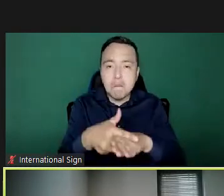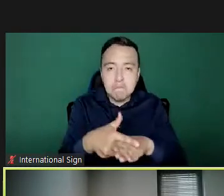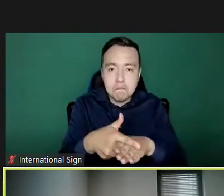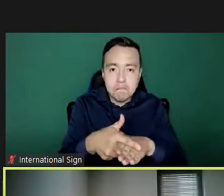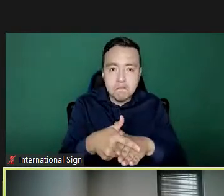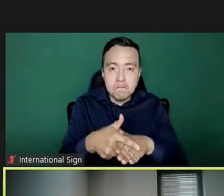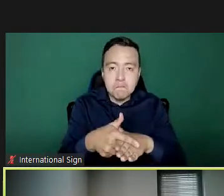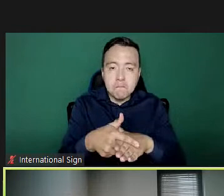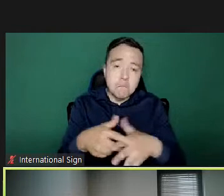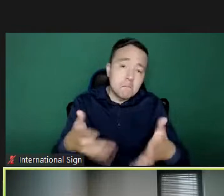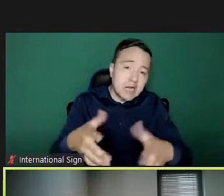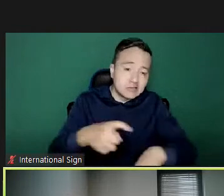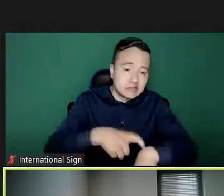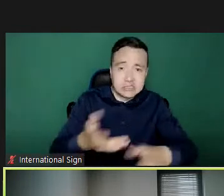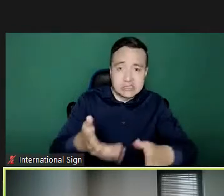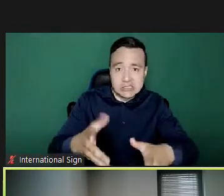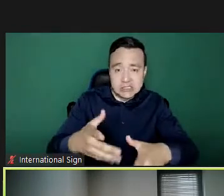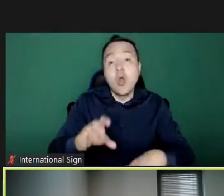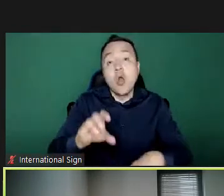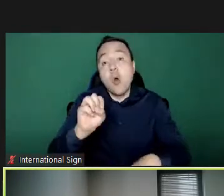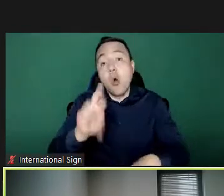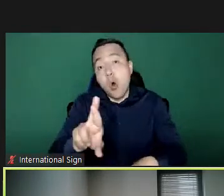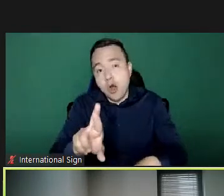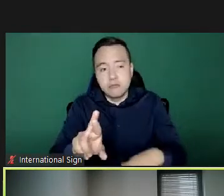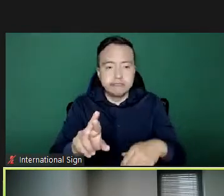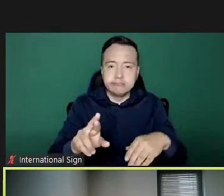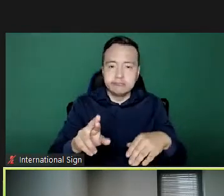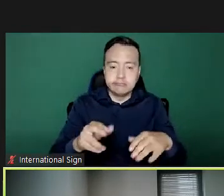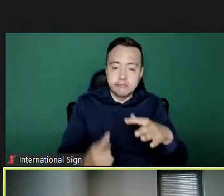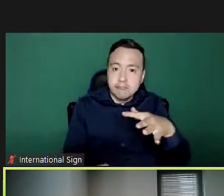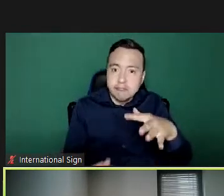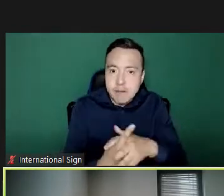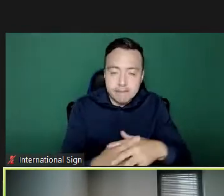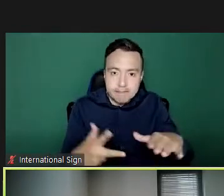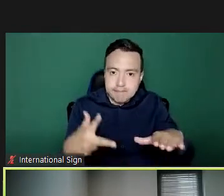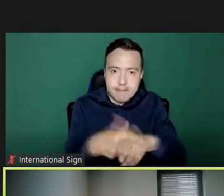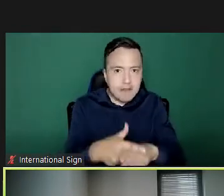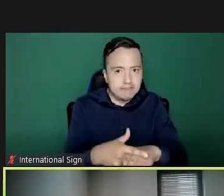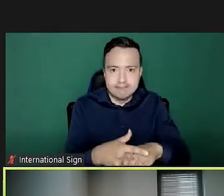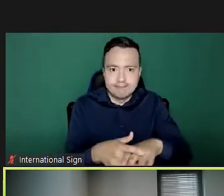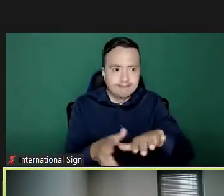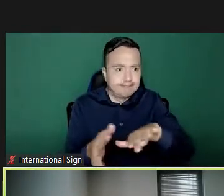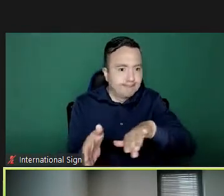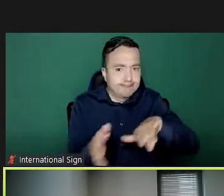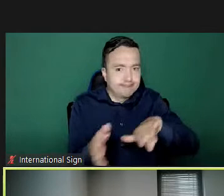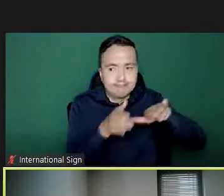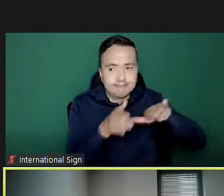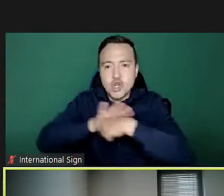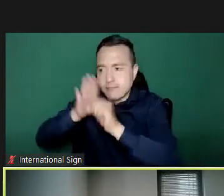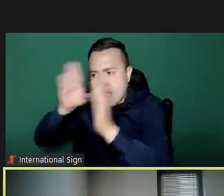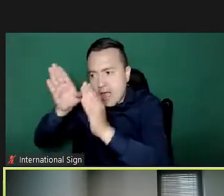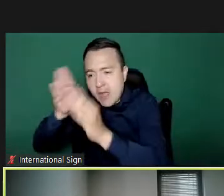care services. PAHO has reported a considerable decline in routine vaccination. Other studies also have documented neglect on non-COVID conditions